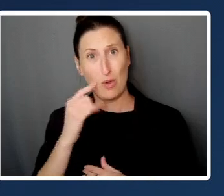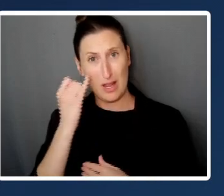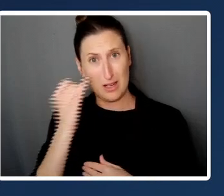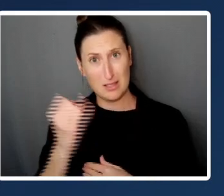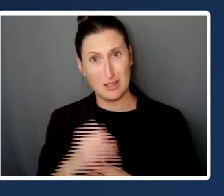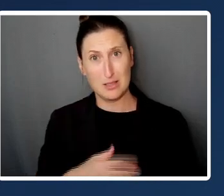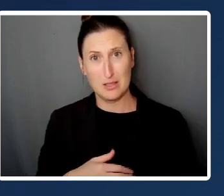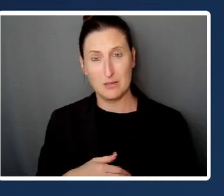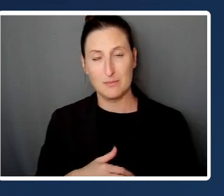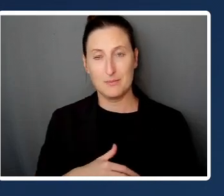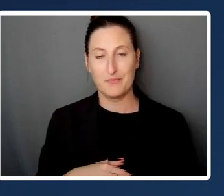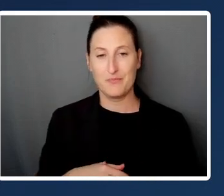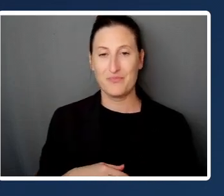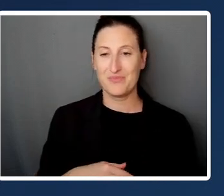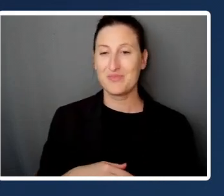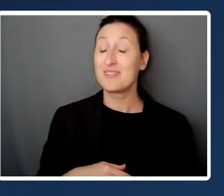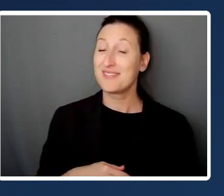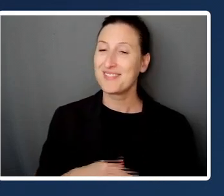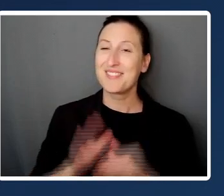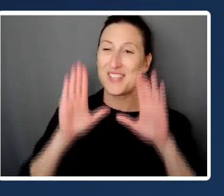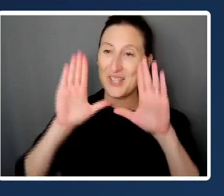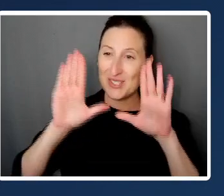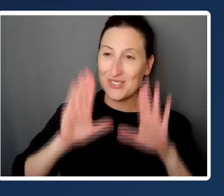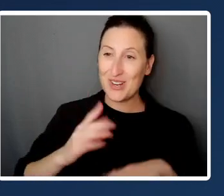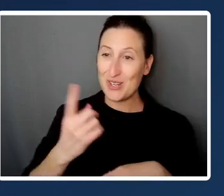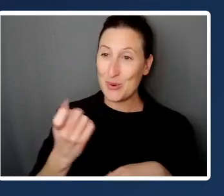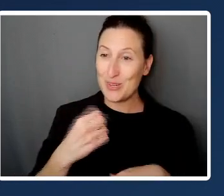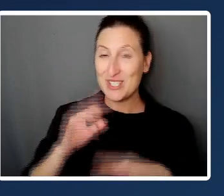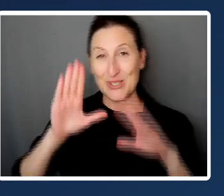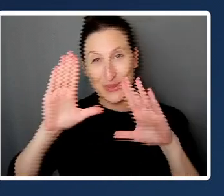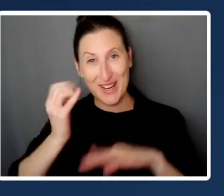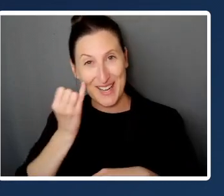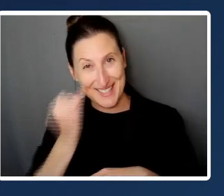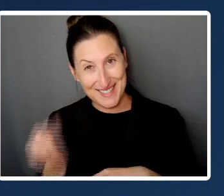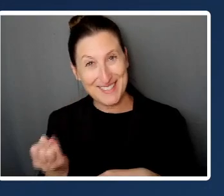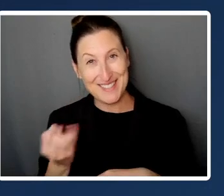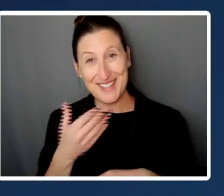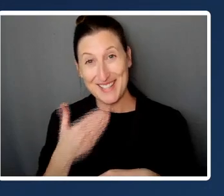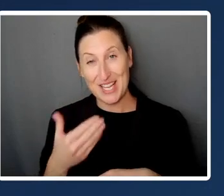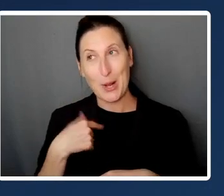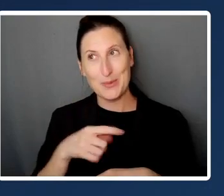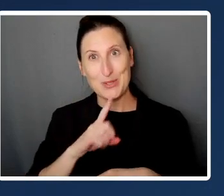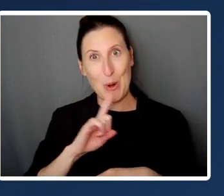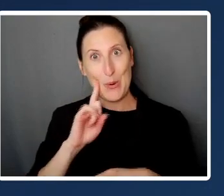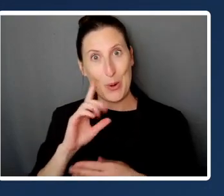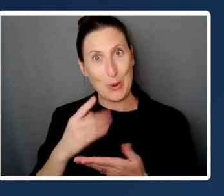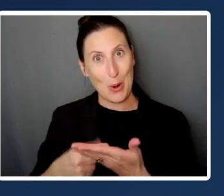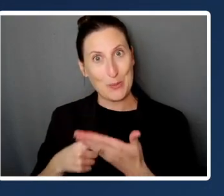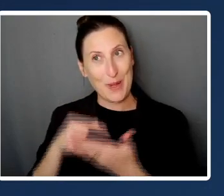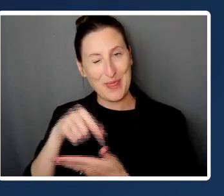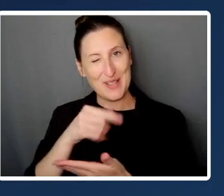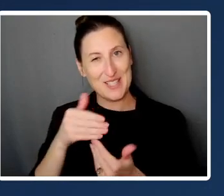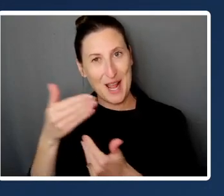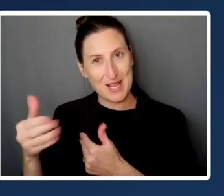idea. You're right, Robbie. We're going to have to be talking about this at our next meetings, I'm sure. We have another question. "Are you seeing this work as helpful